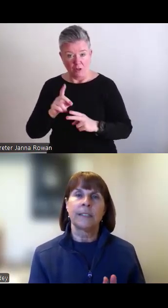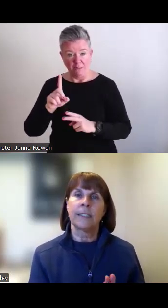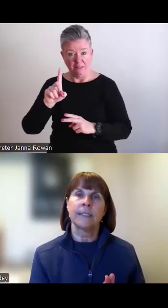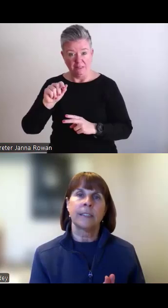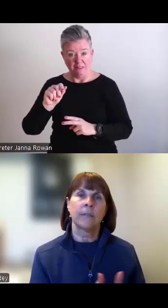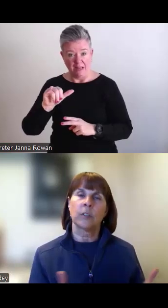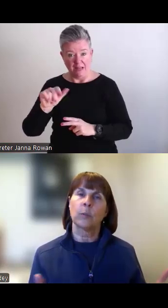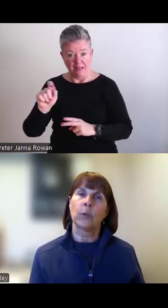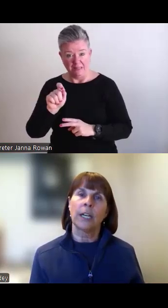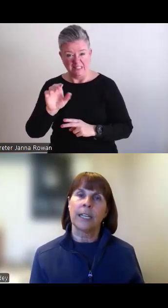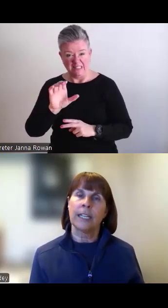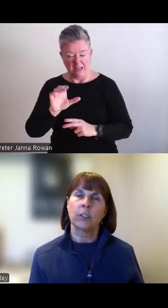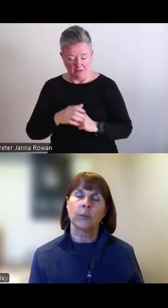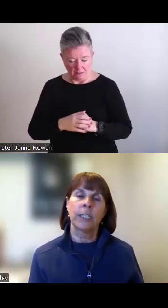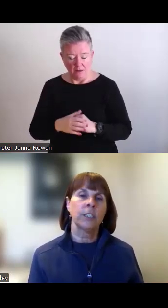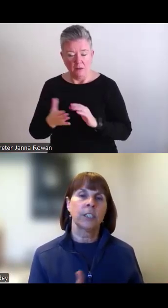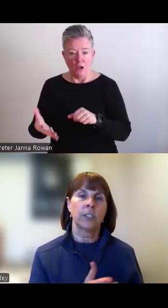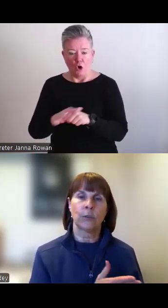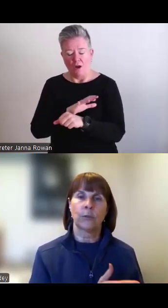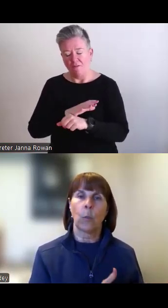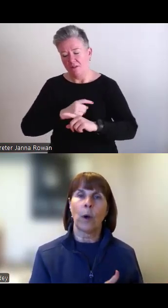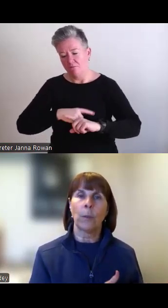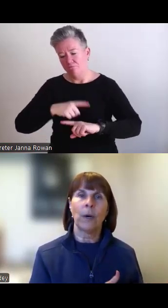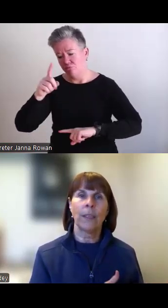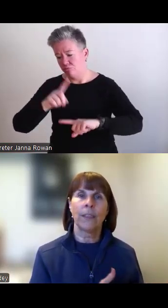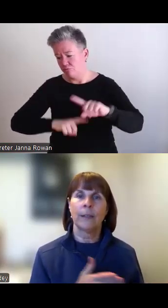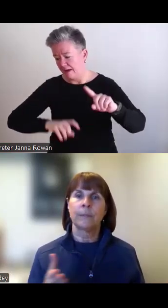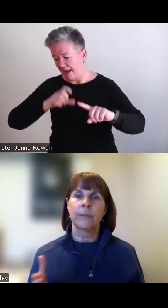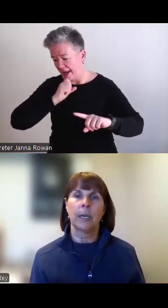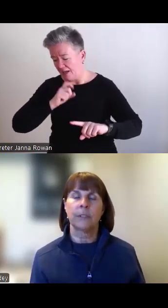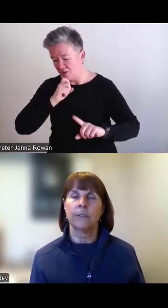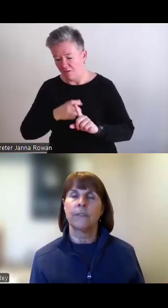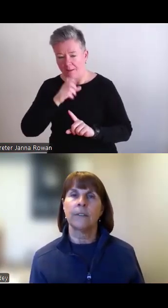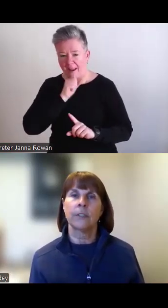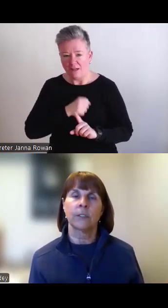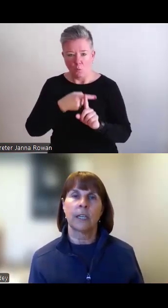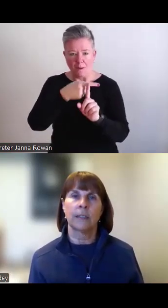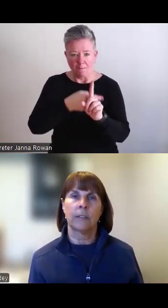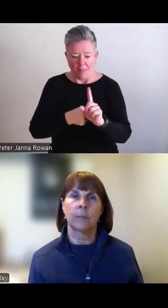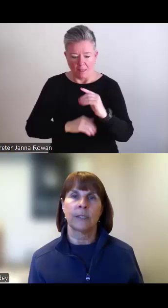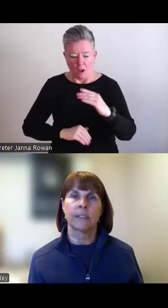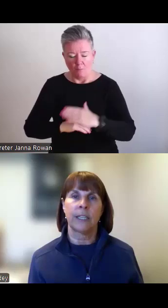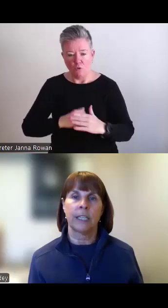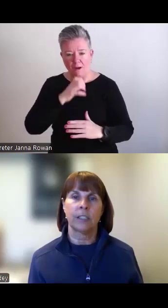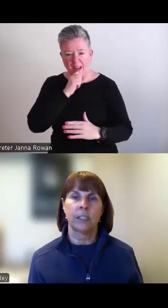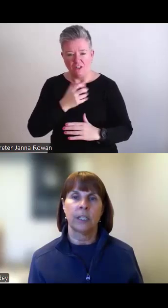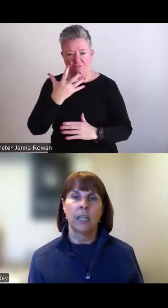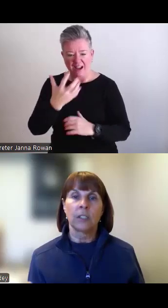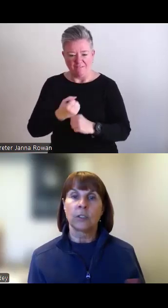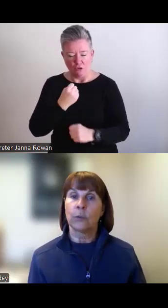The DAYC covers a broad age range. It goes from one month up to five years, eleven months of age.